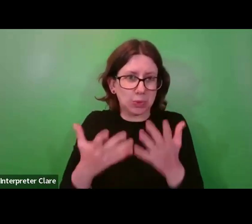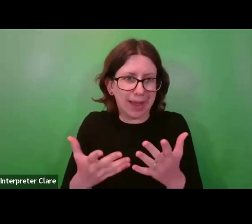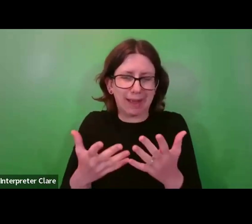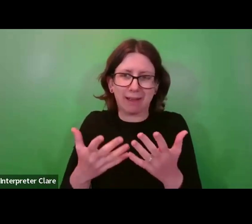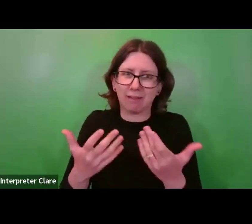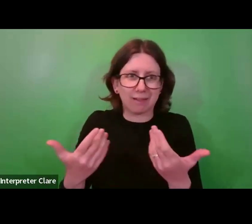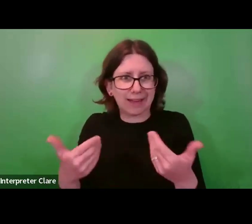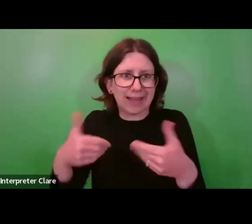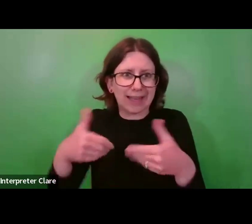public appointments.